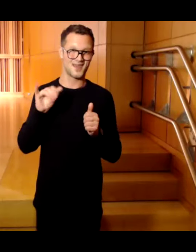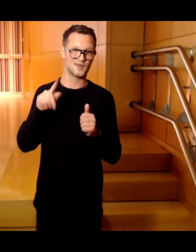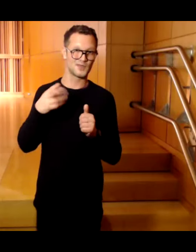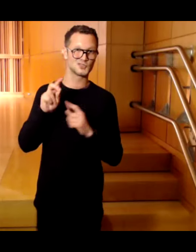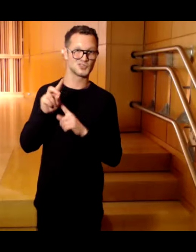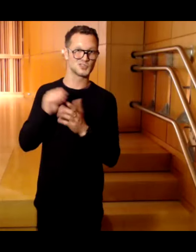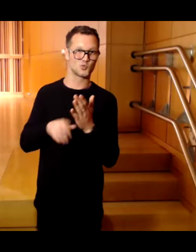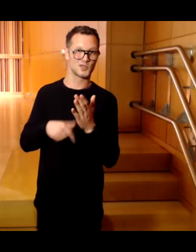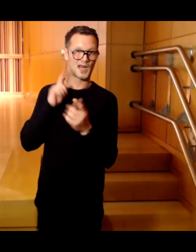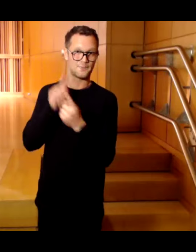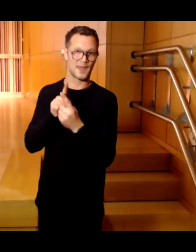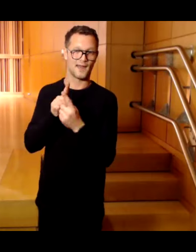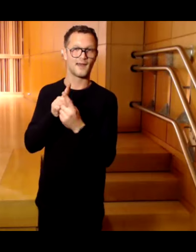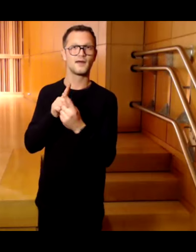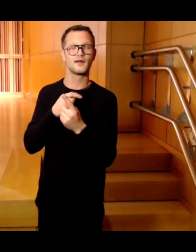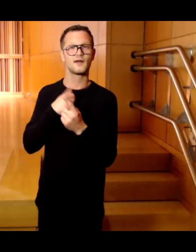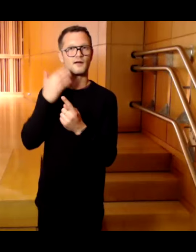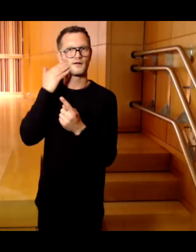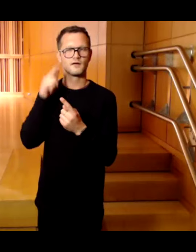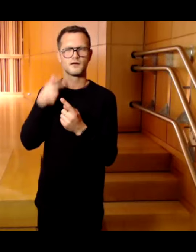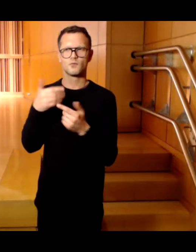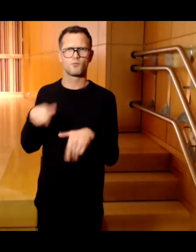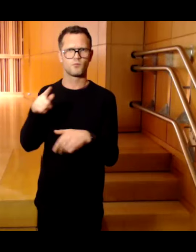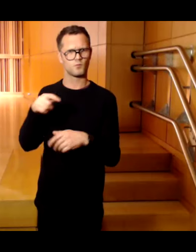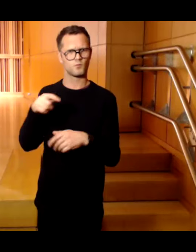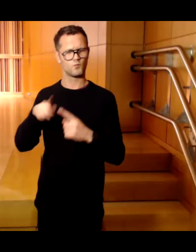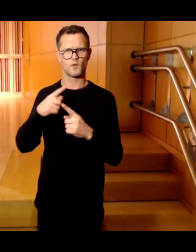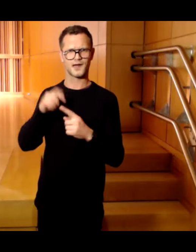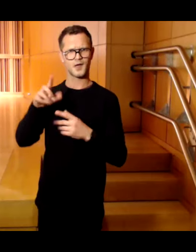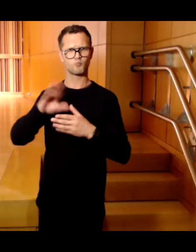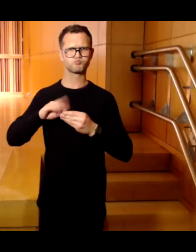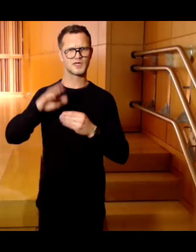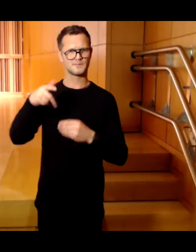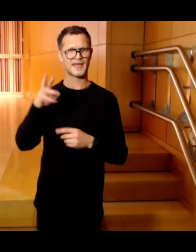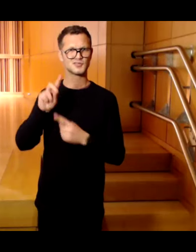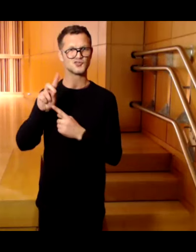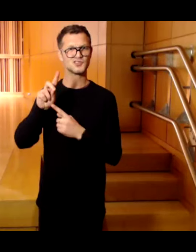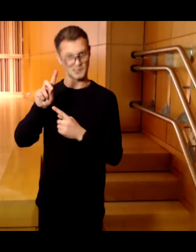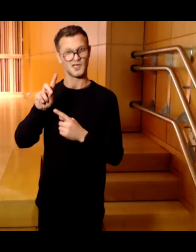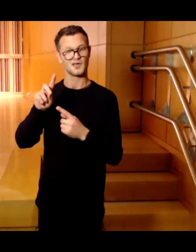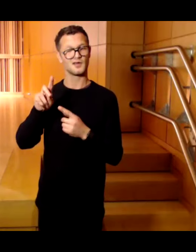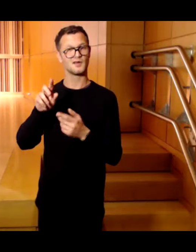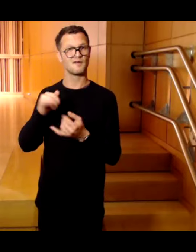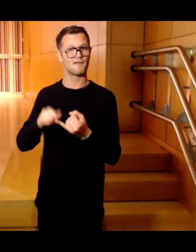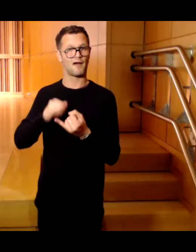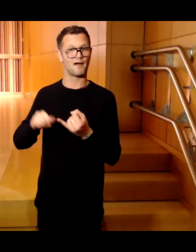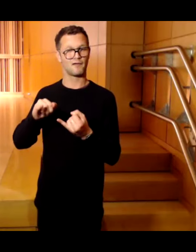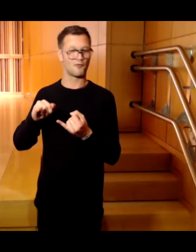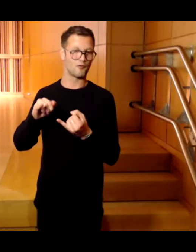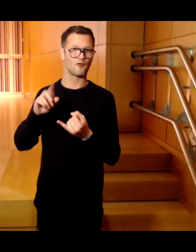He was one of the first I knew to successfully defend his PhD. He was one of the first I saw landing postdocs, fellowships, and his first job.